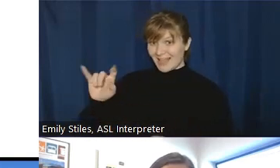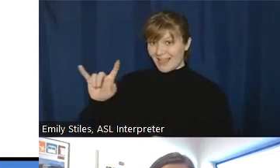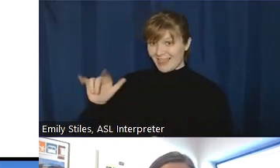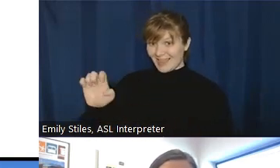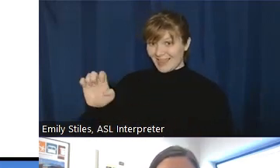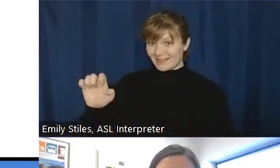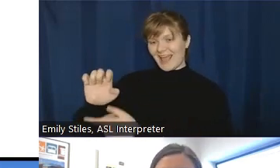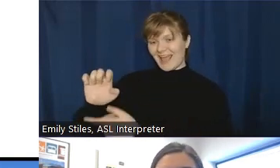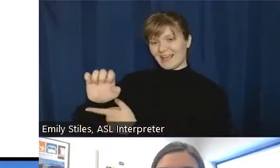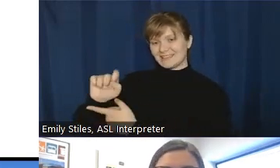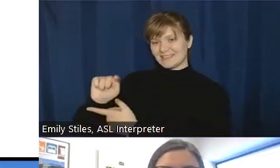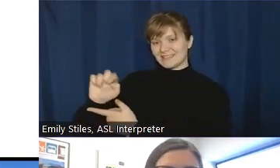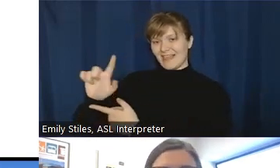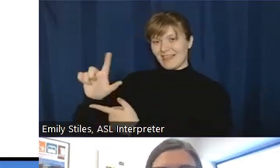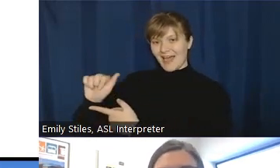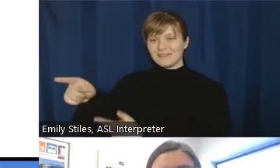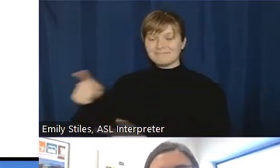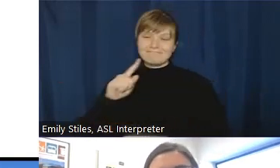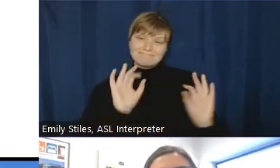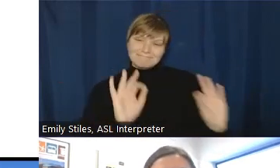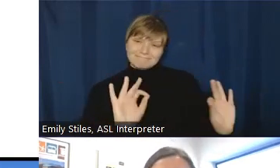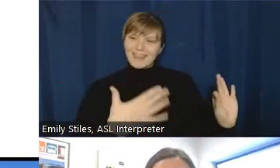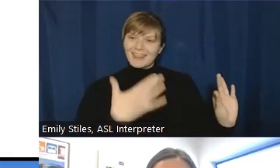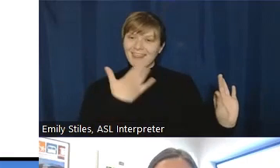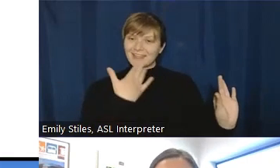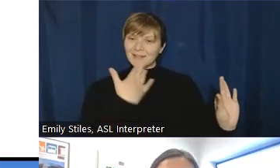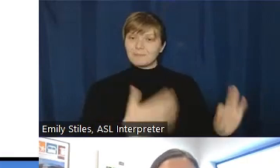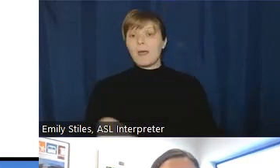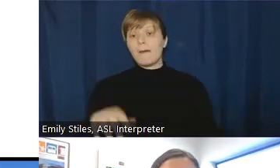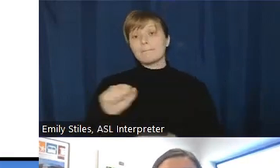Excellent, thank you. Mountain Line and the shelter have really